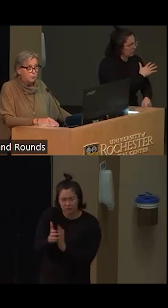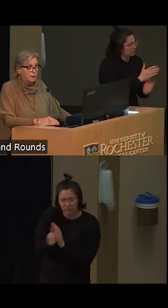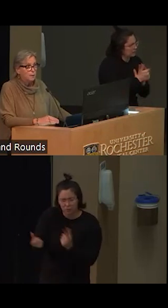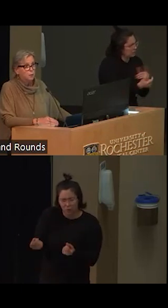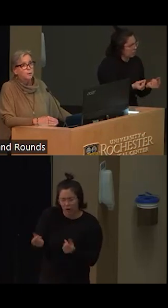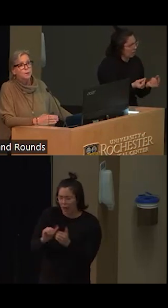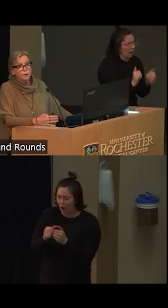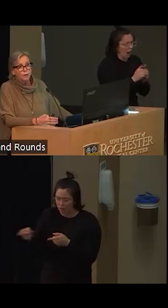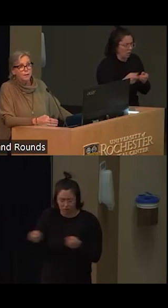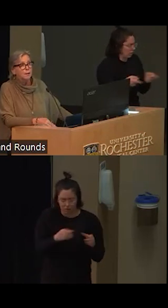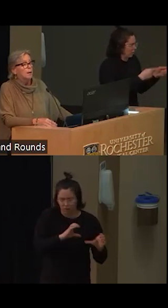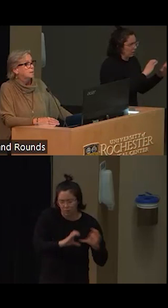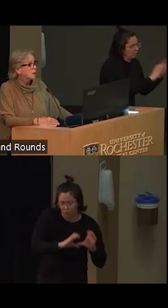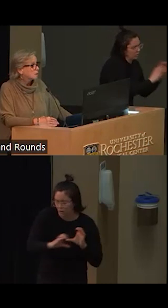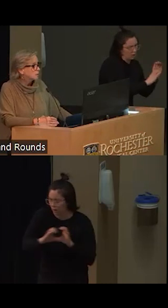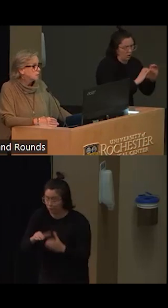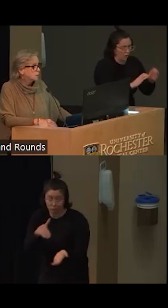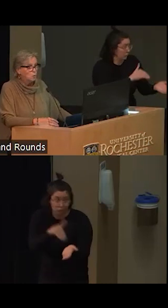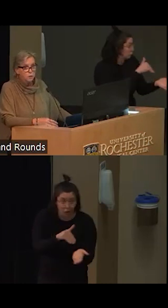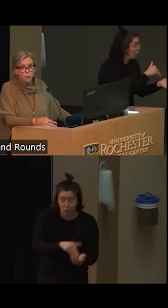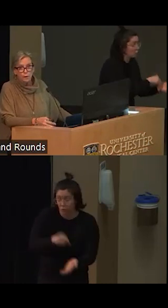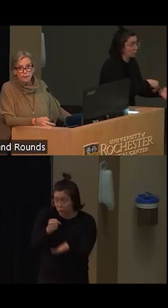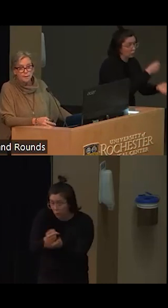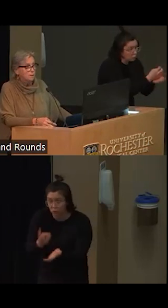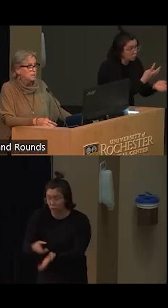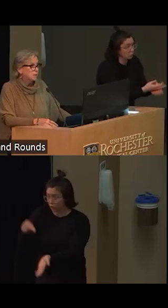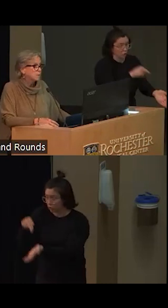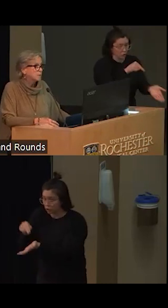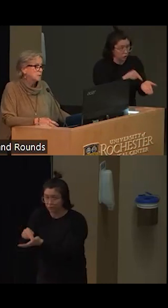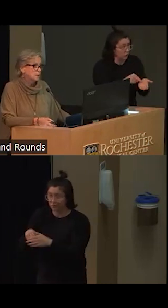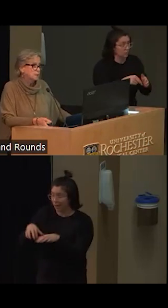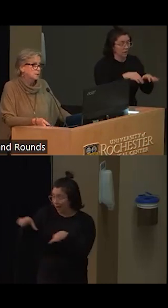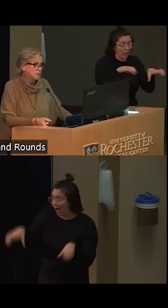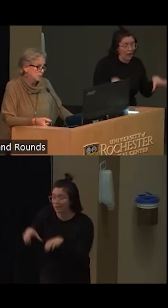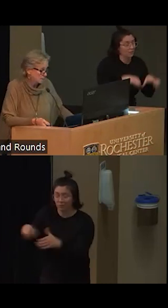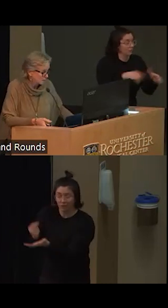communicate between nursing the doctor Social Work activities therapist and crisis specialist